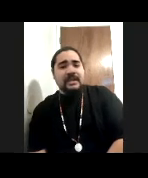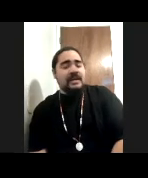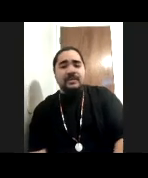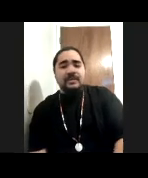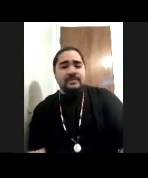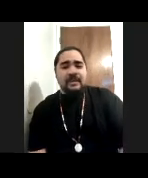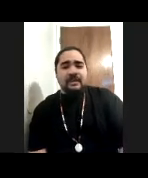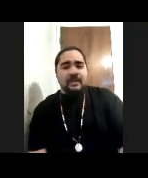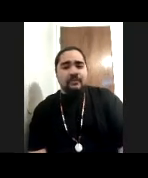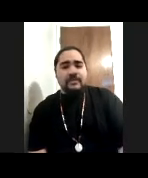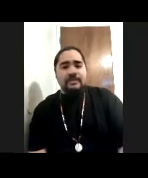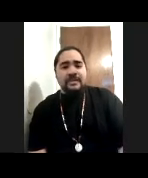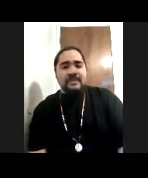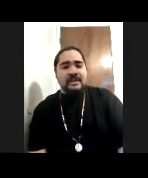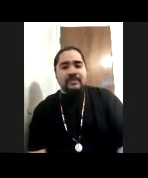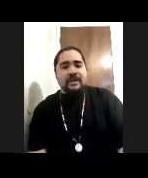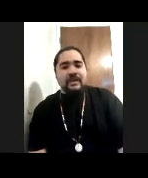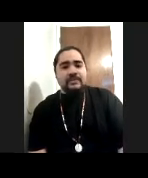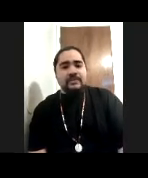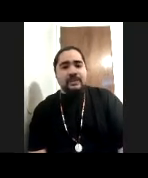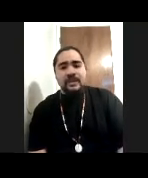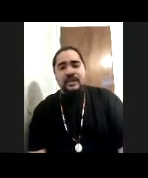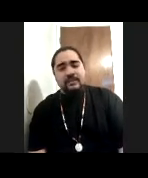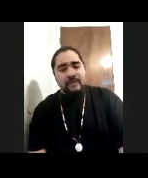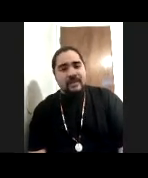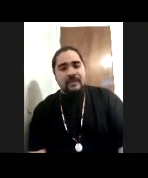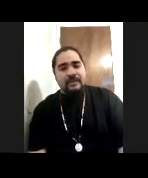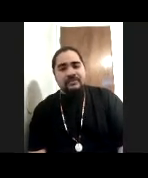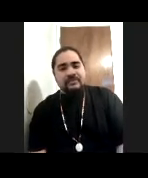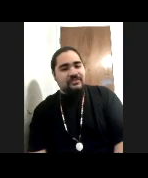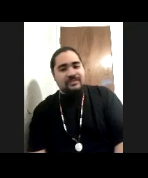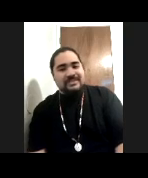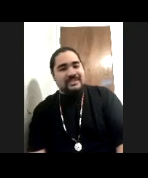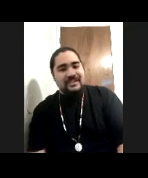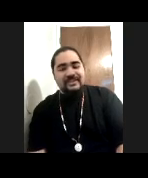I didn't want to use my my voice because I never knew how to use one. The way I grew up was children should be seen, not heard.